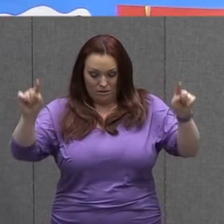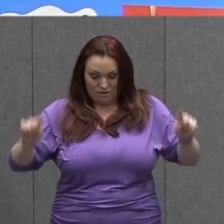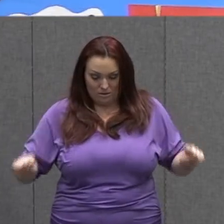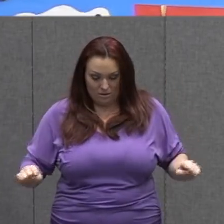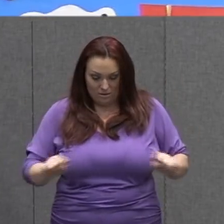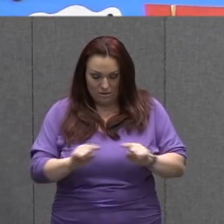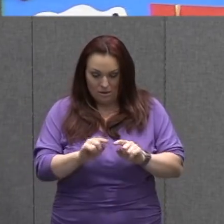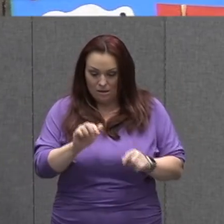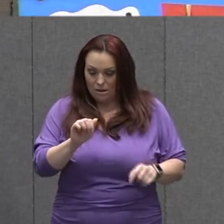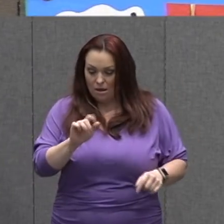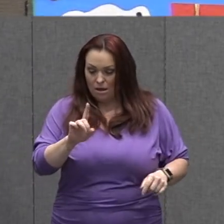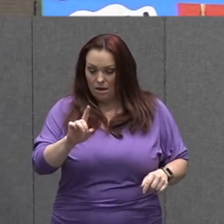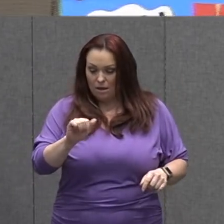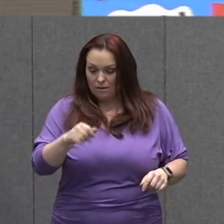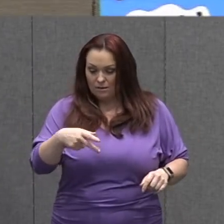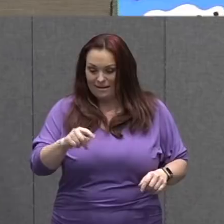I'm gonna stick it on my chart.